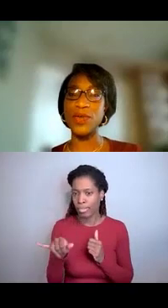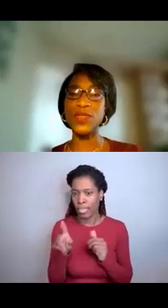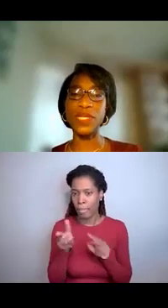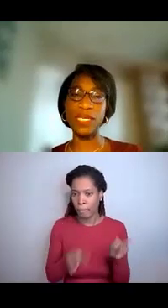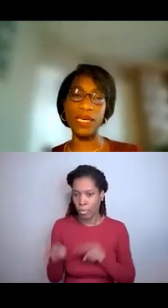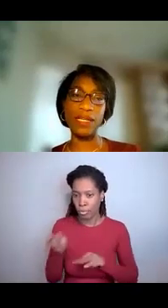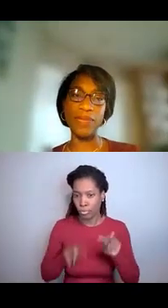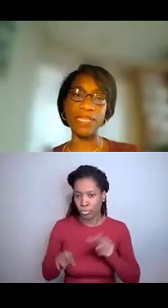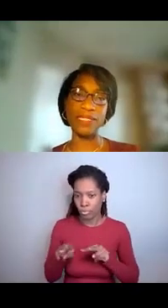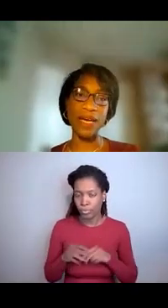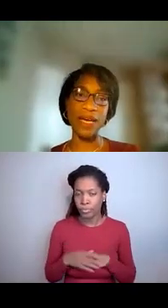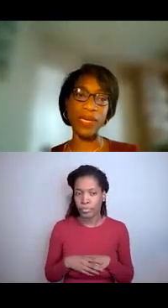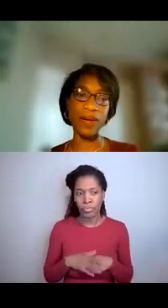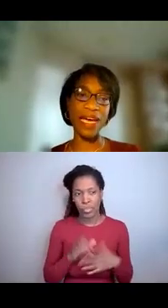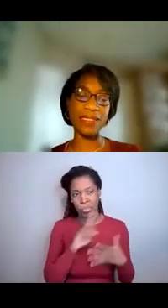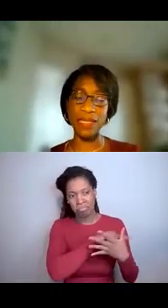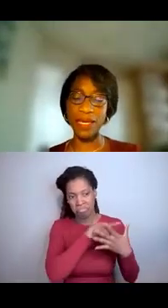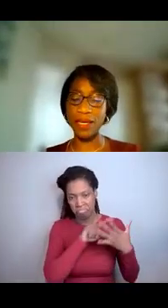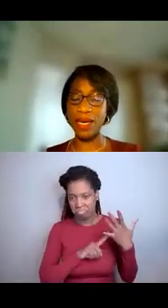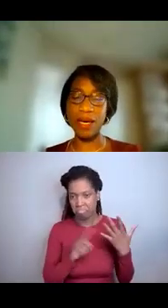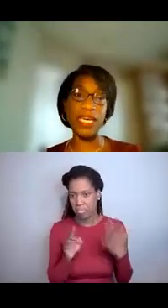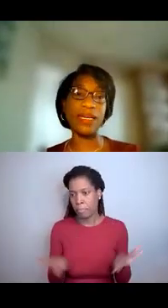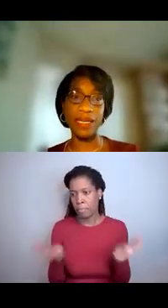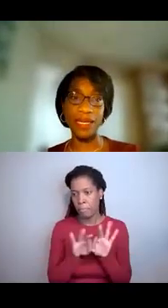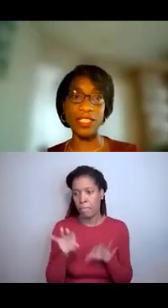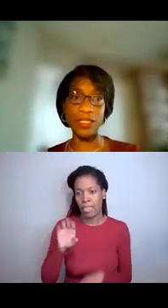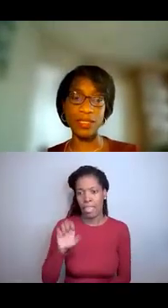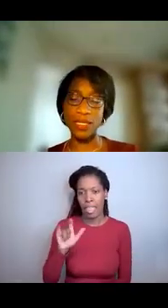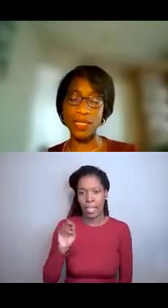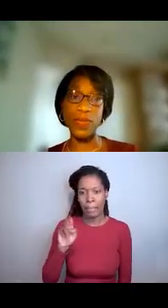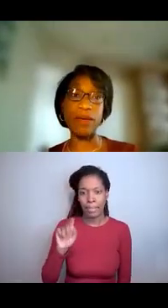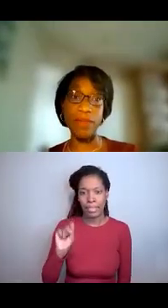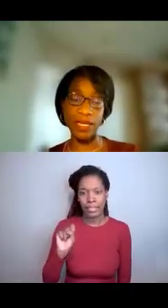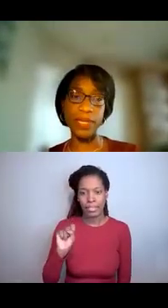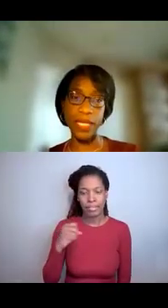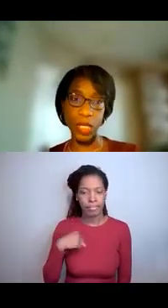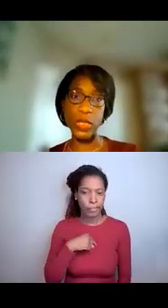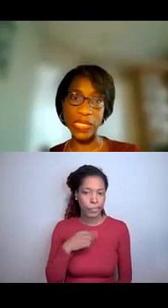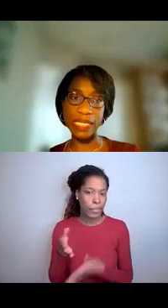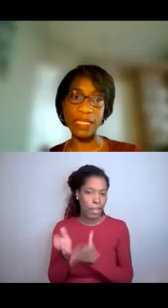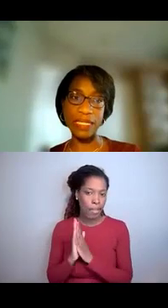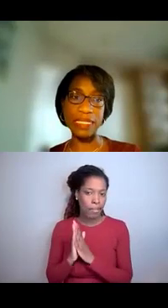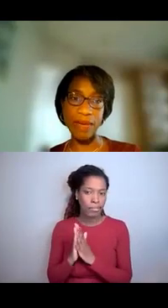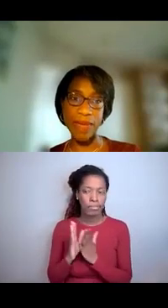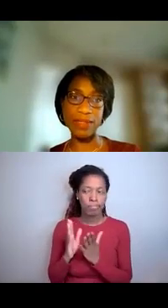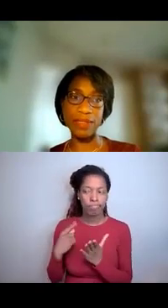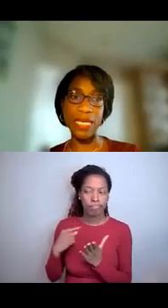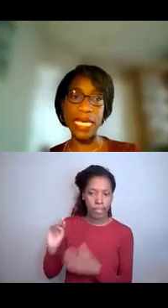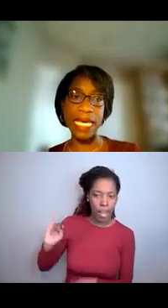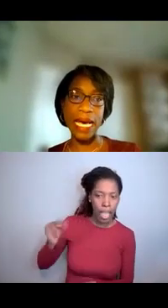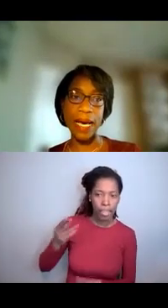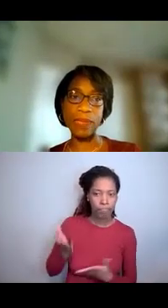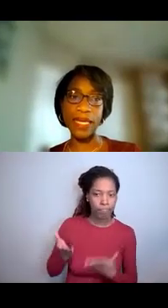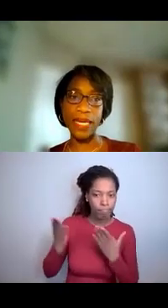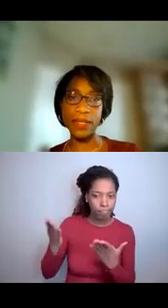So those are key elements that we are asking NIH as recommended because included in the DMS plan.